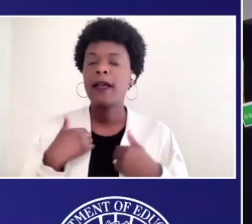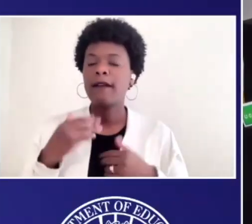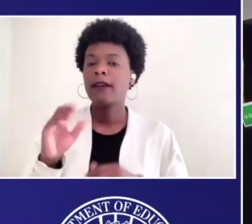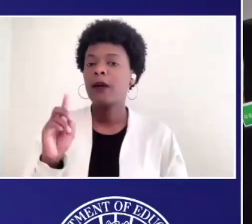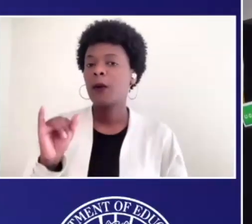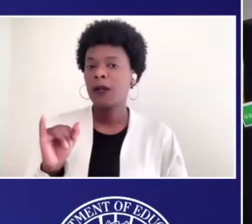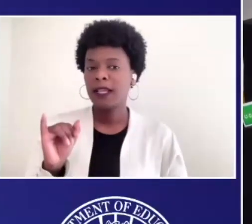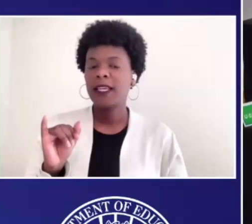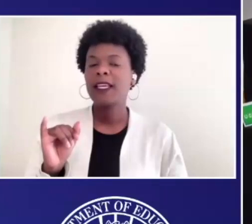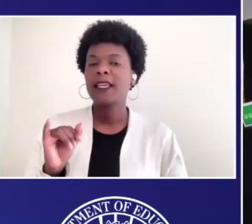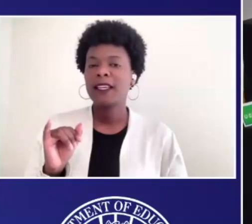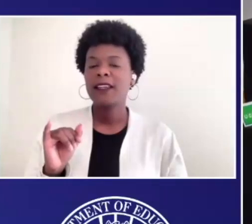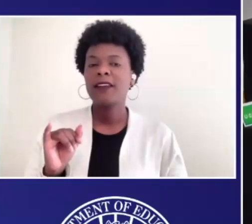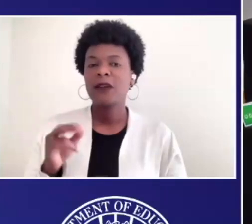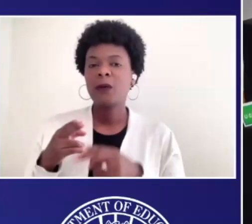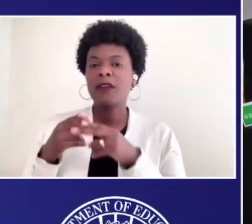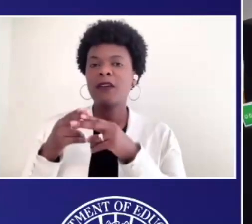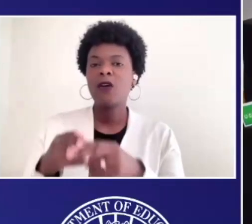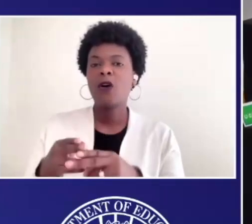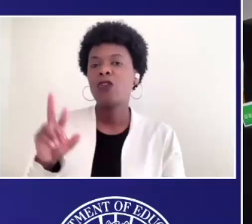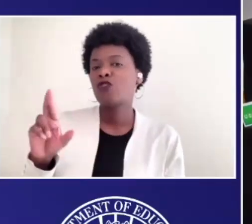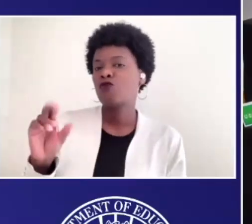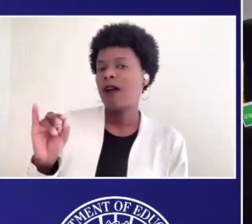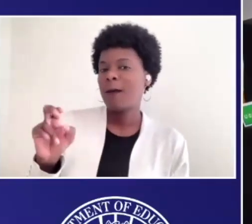think we've effectually named Robin. So we have Batman and Robin now.